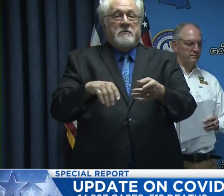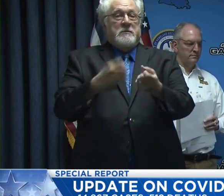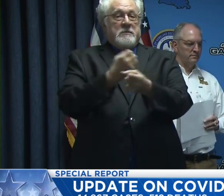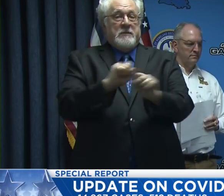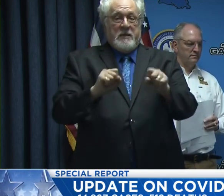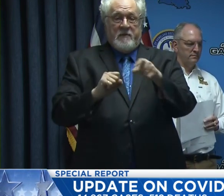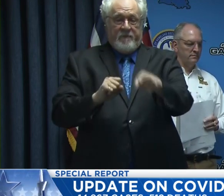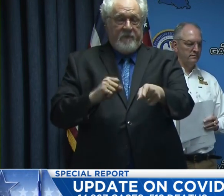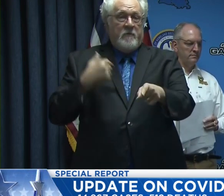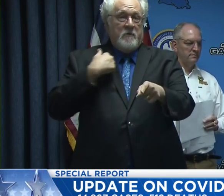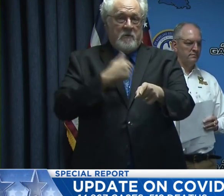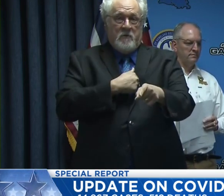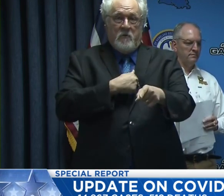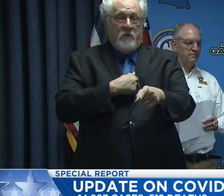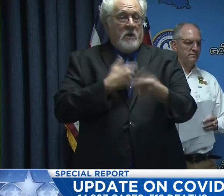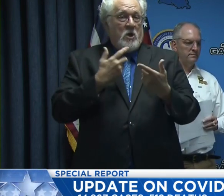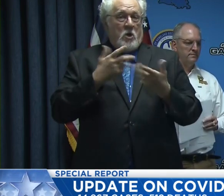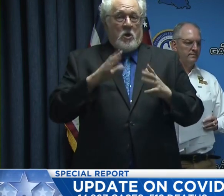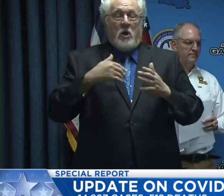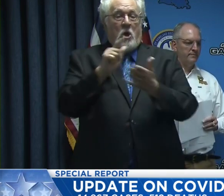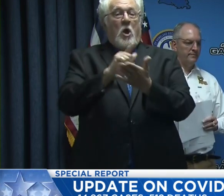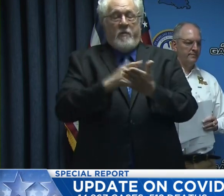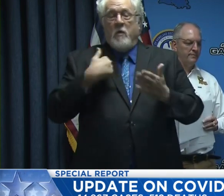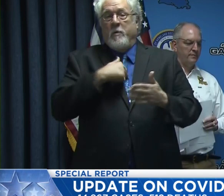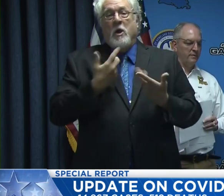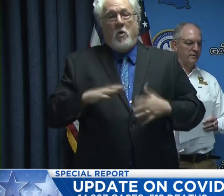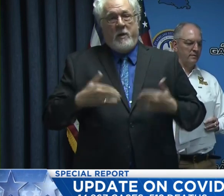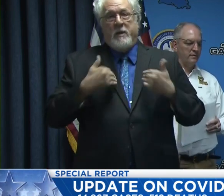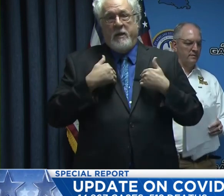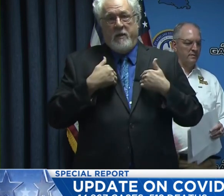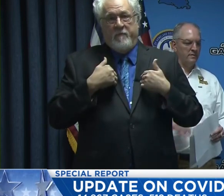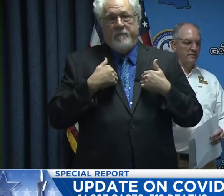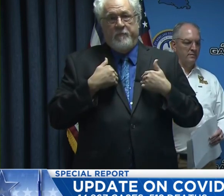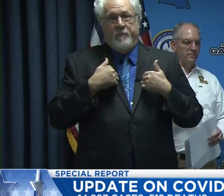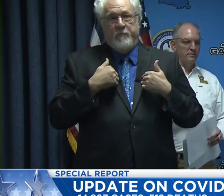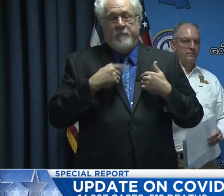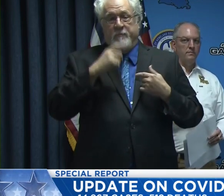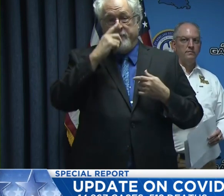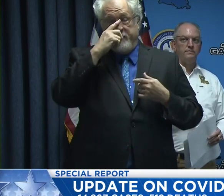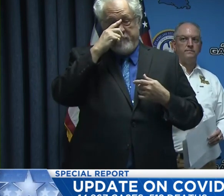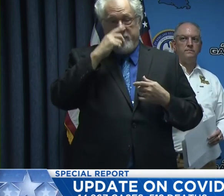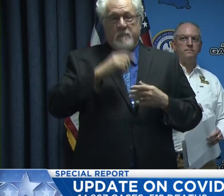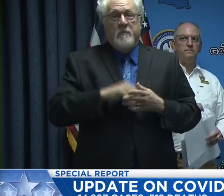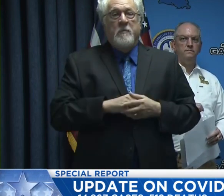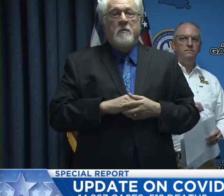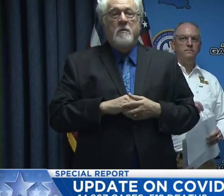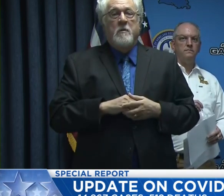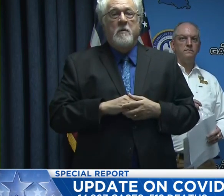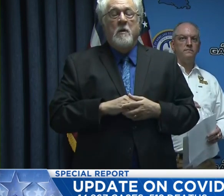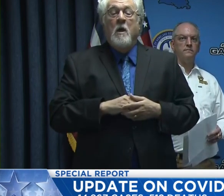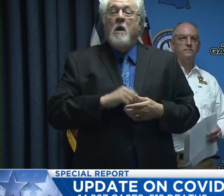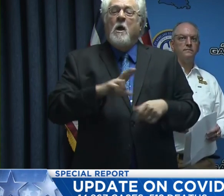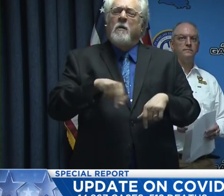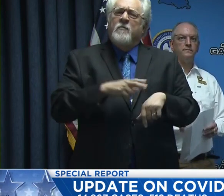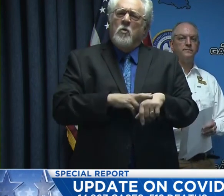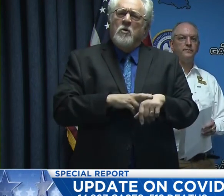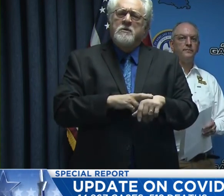WELL. THAT DOCTOR'S ACTION WOULD LIKELY FALL THAT WE CURRENT